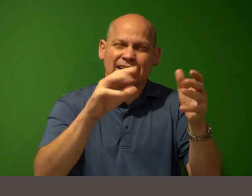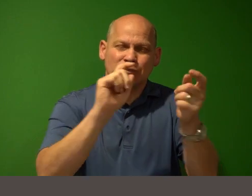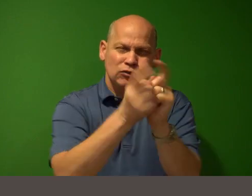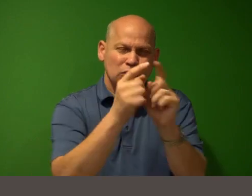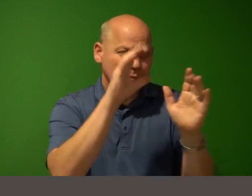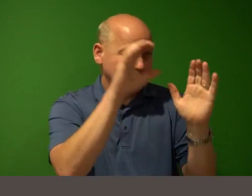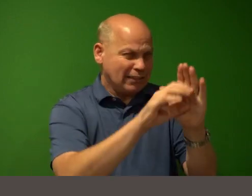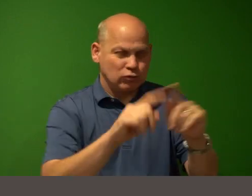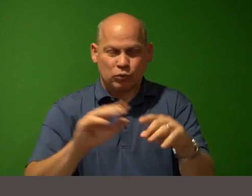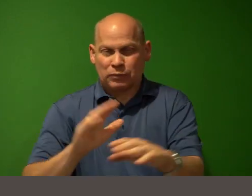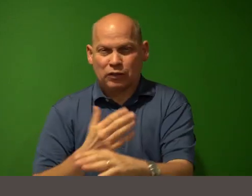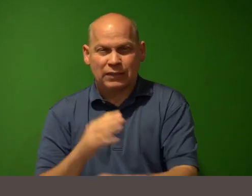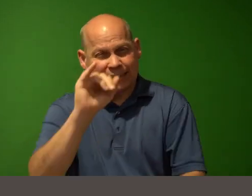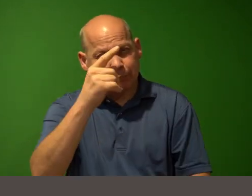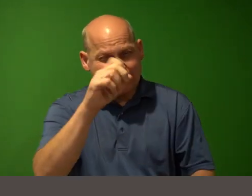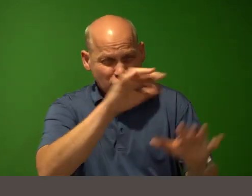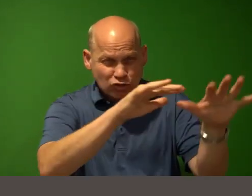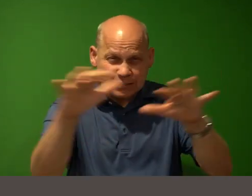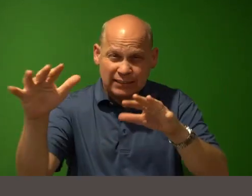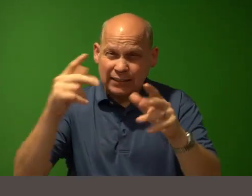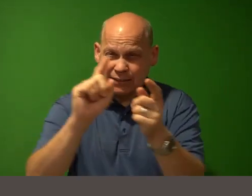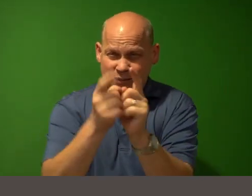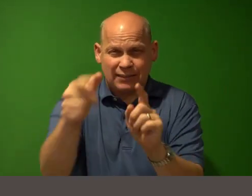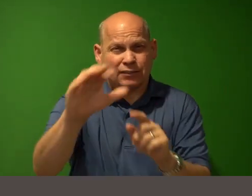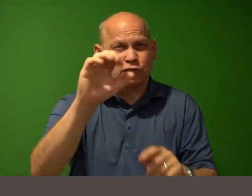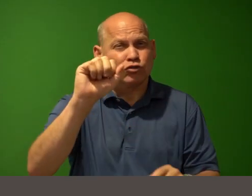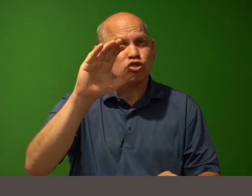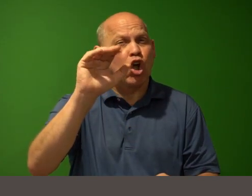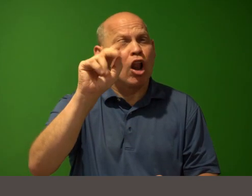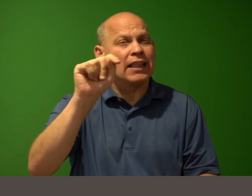Let's turn this picture of Scarlet Witch into music.